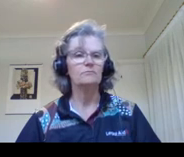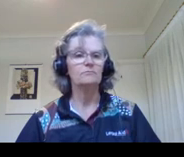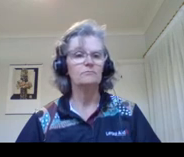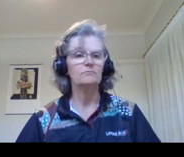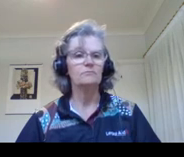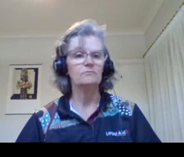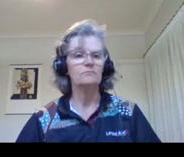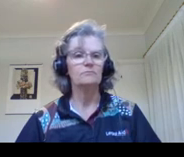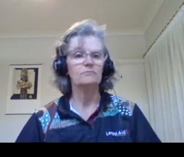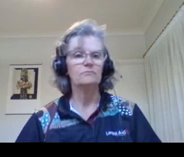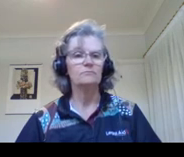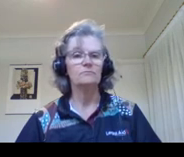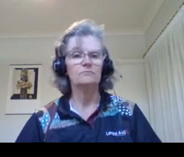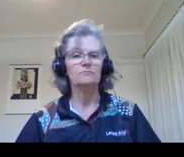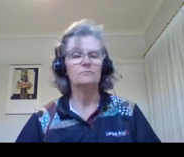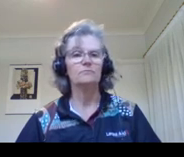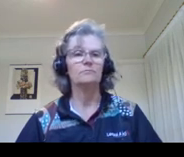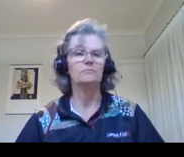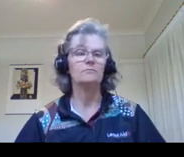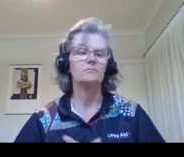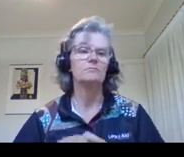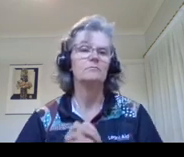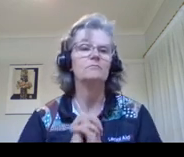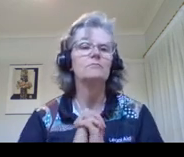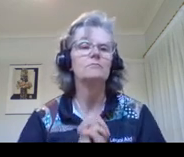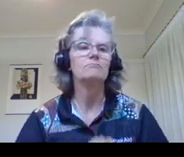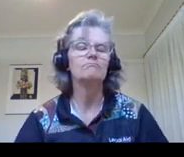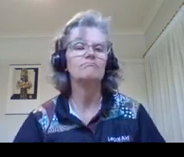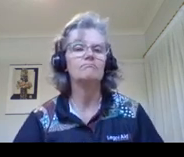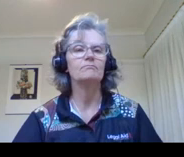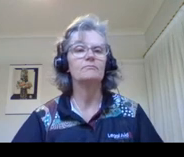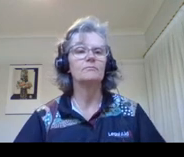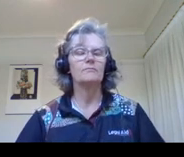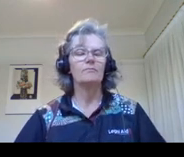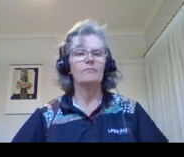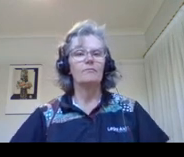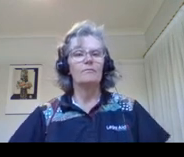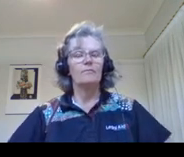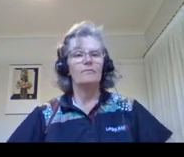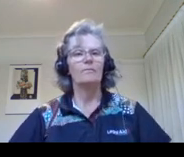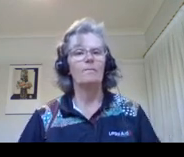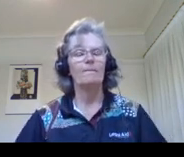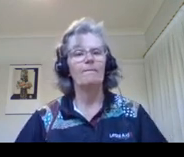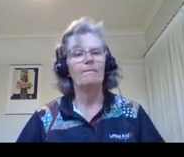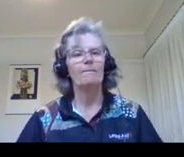with don't put your cut in there yeah so that's another useful tool just to have a check you know